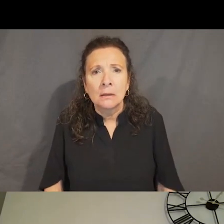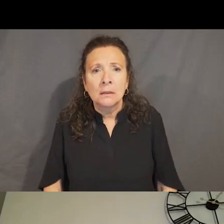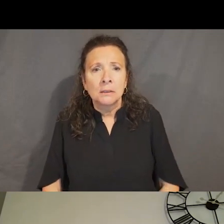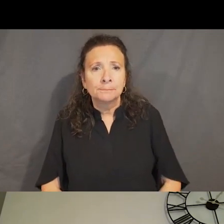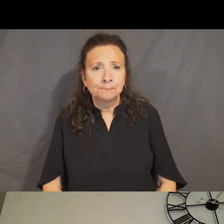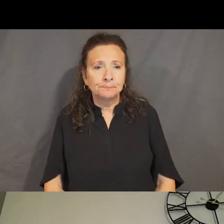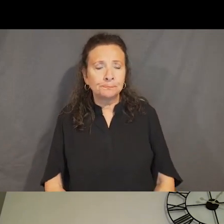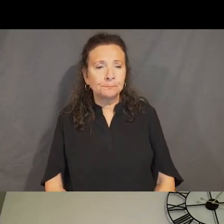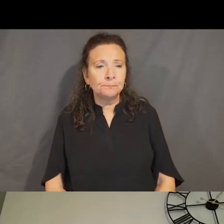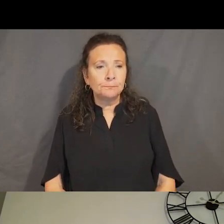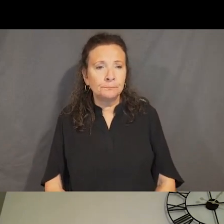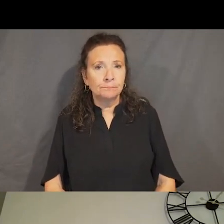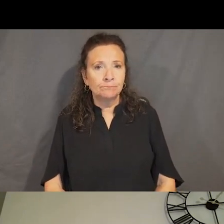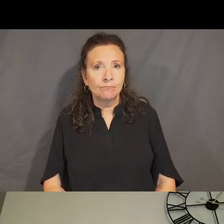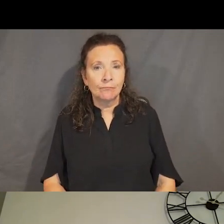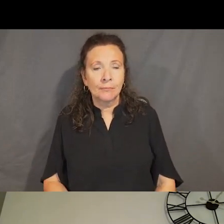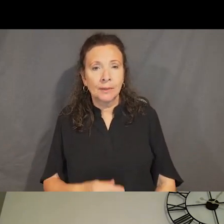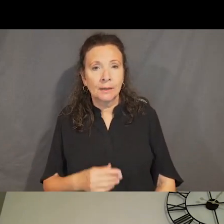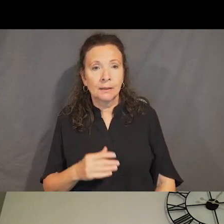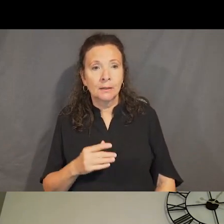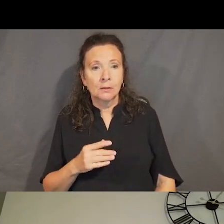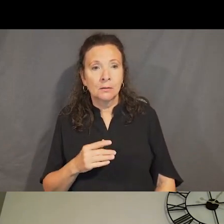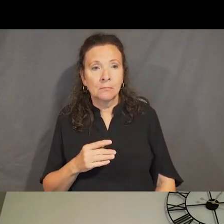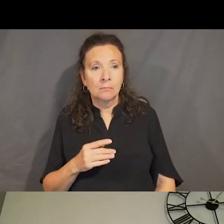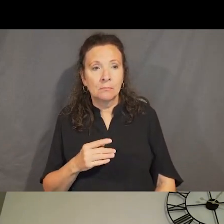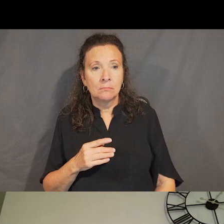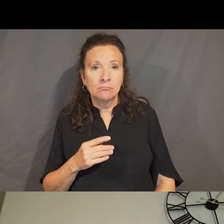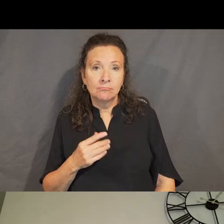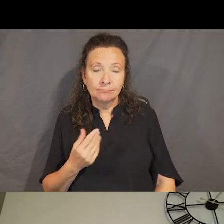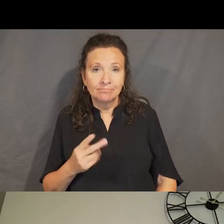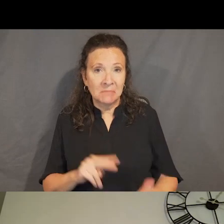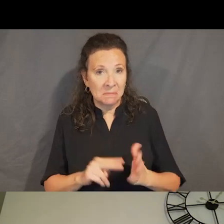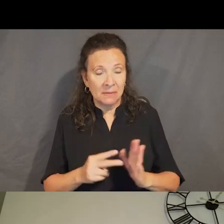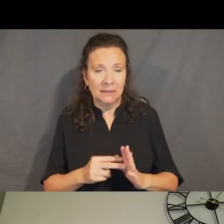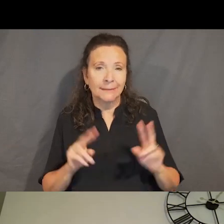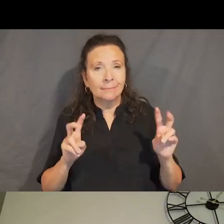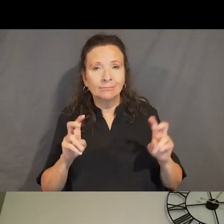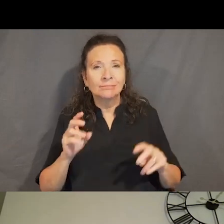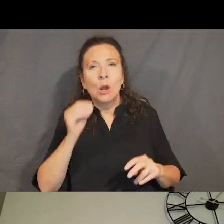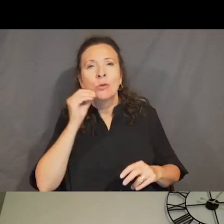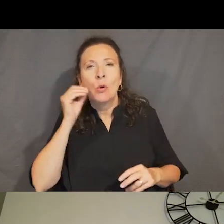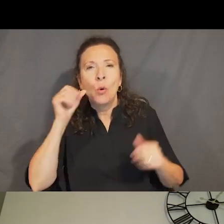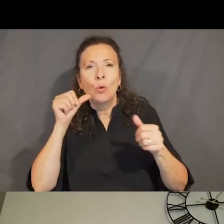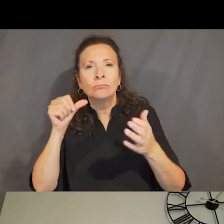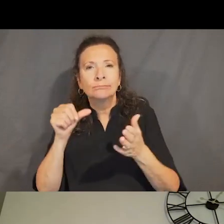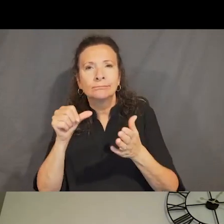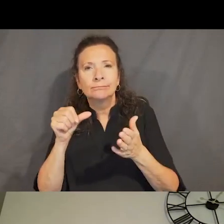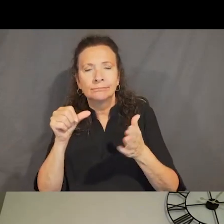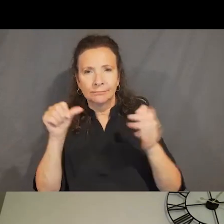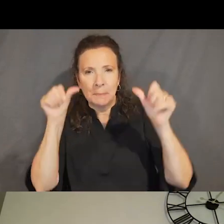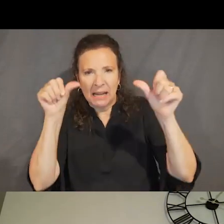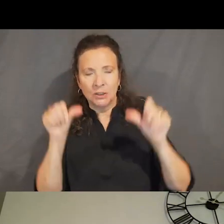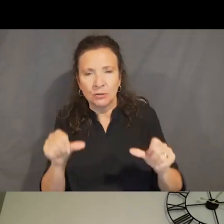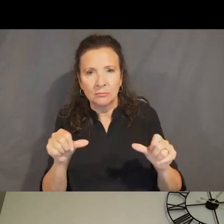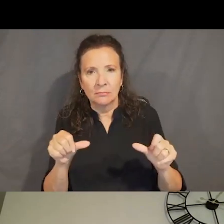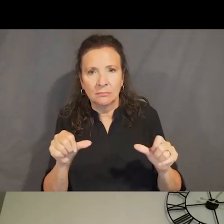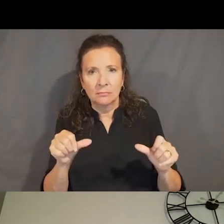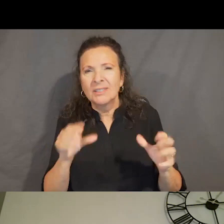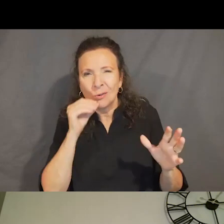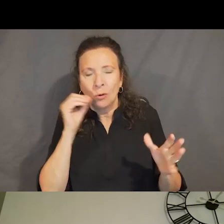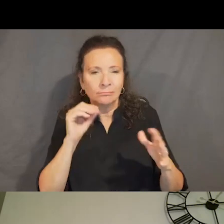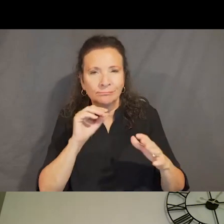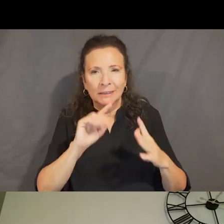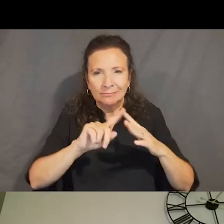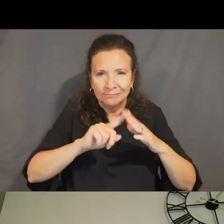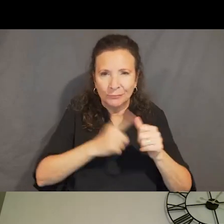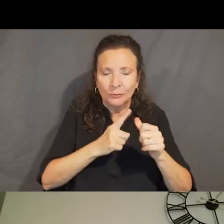we are just looking at the home page of the site, can you imagine how many errors must be throughout